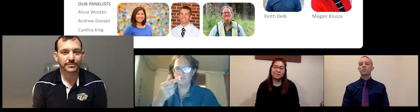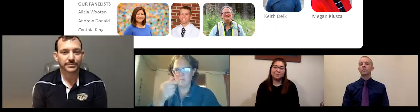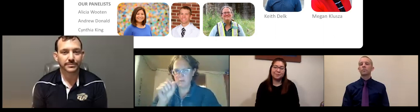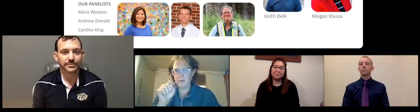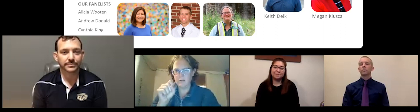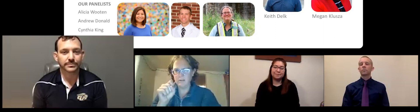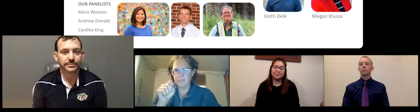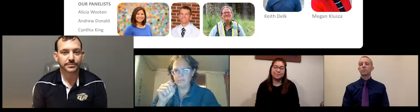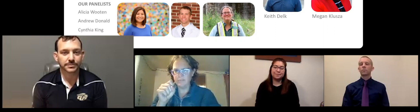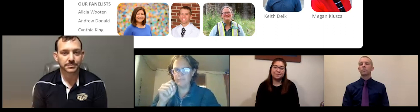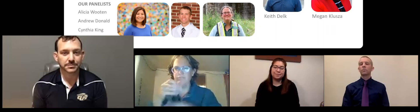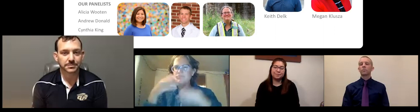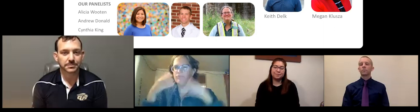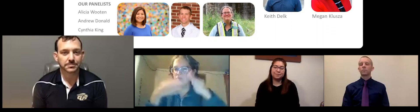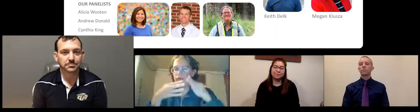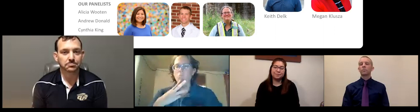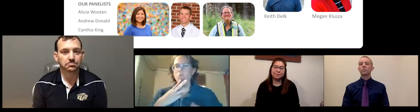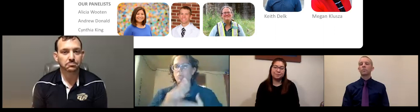also called, the USGS, in short,